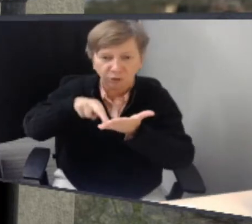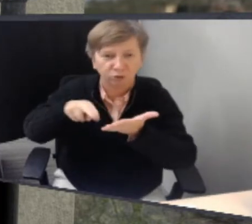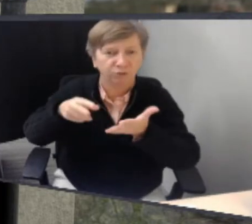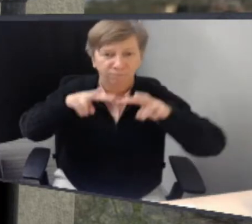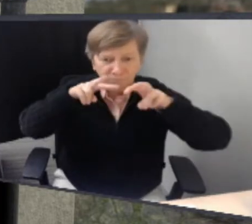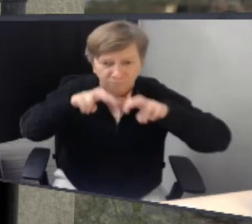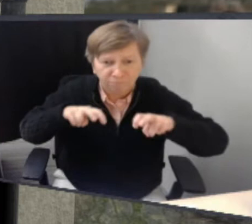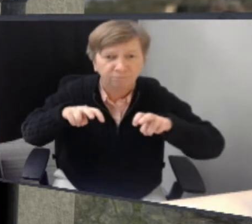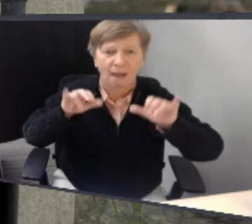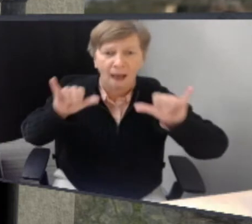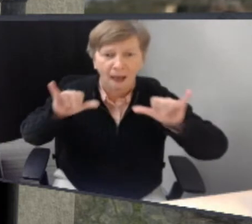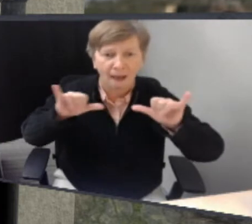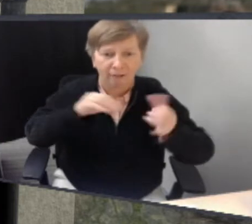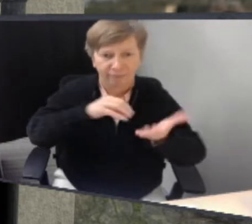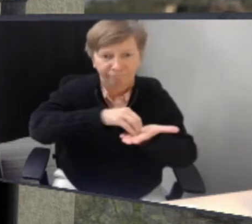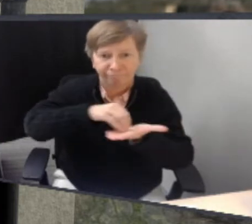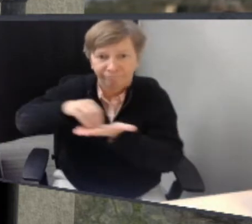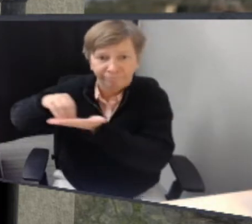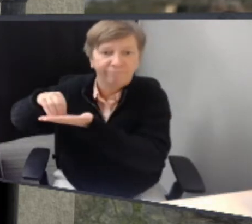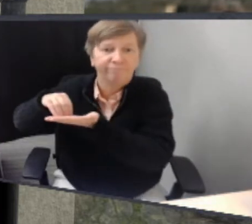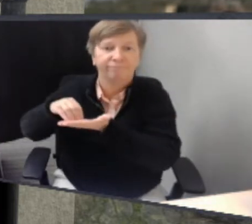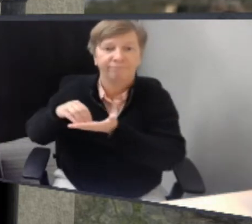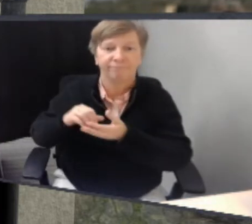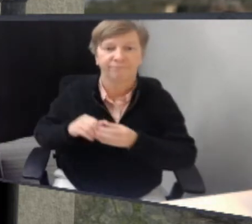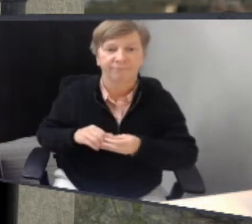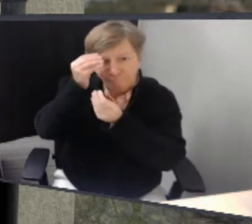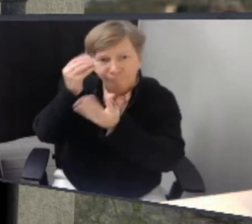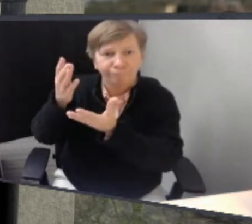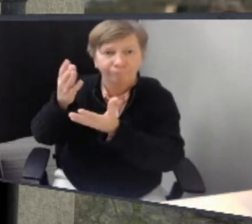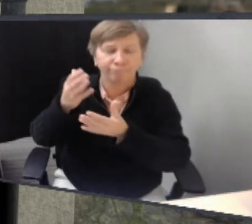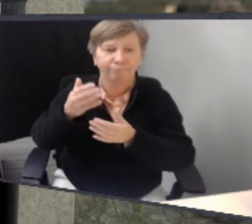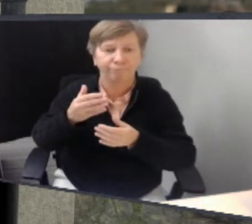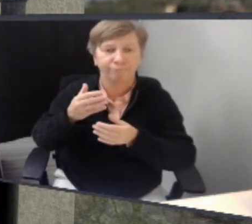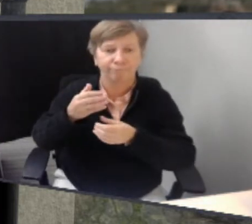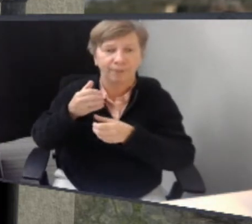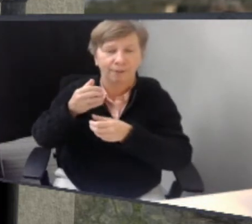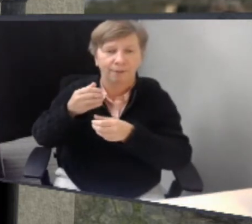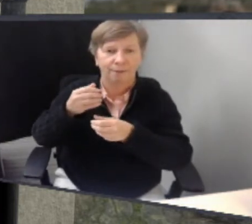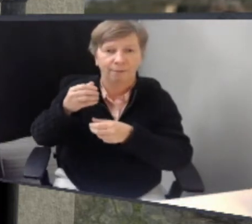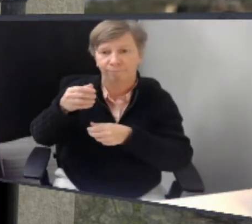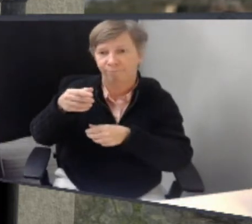that's a good example of, you know, the research process, we try things out, we see what works, we